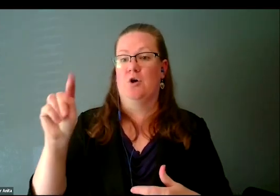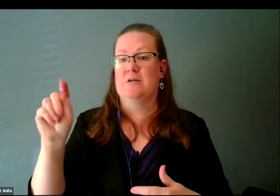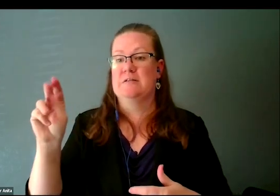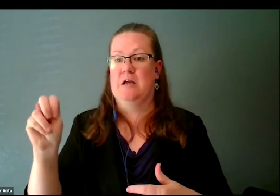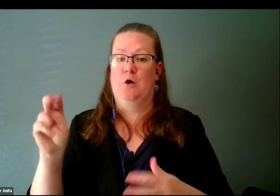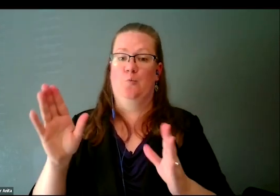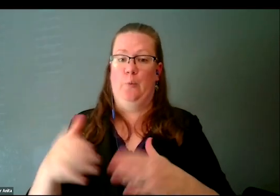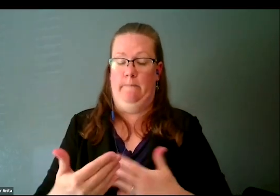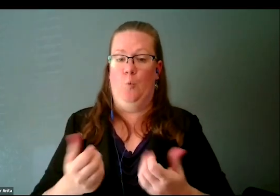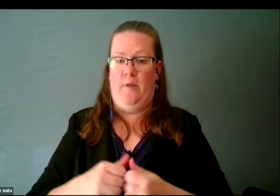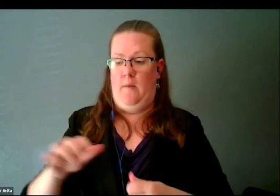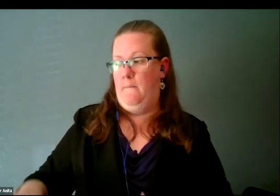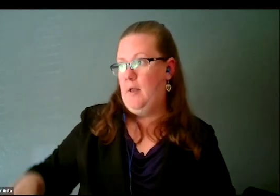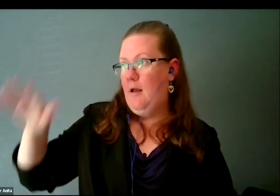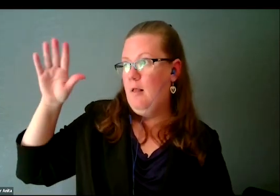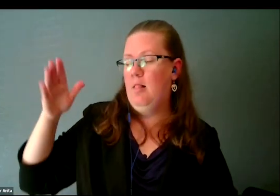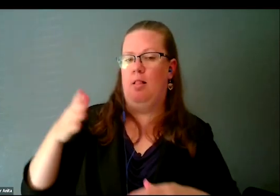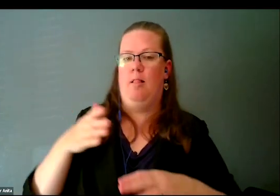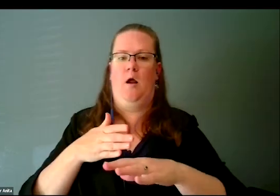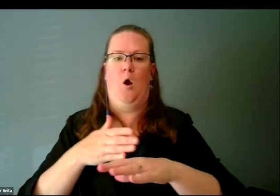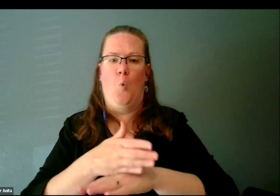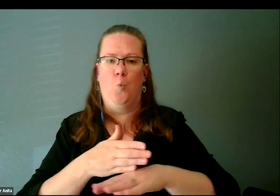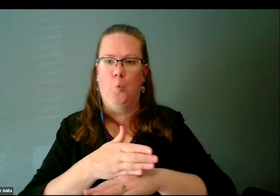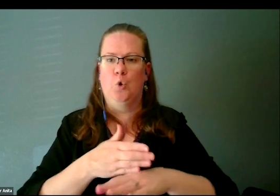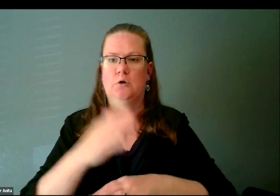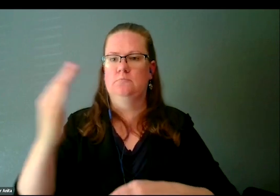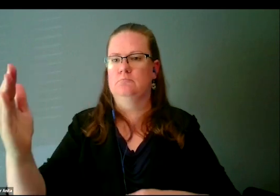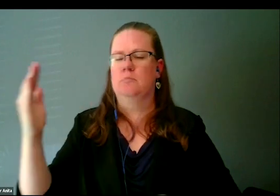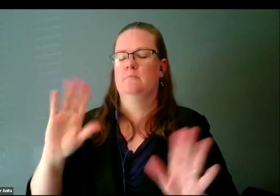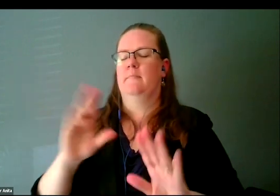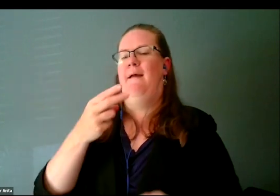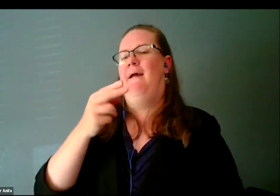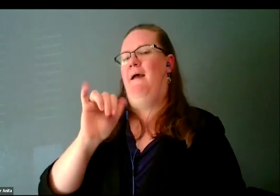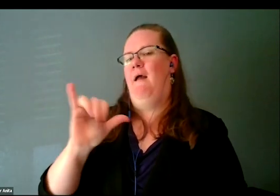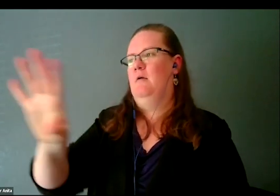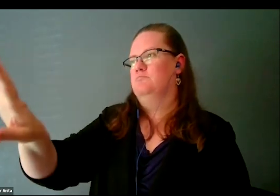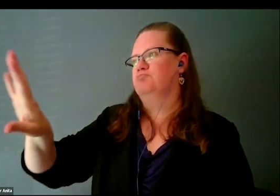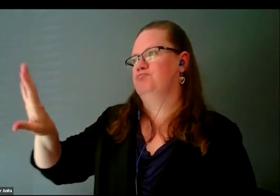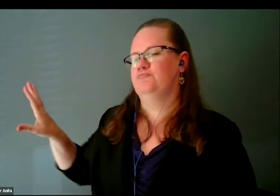and a wall of hay on one side and a wagon wheel.